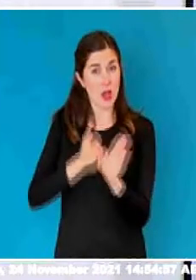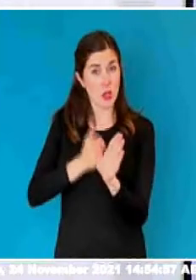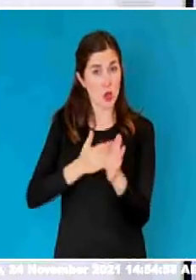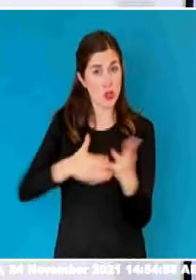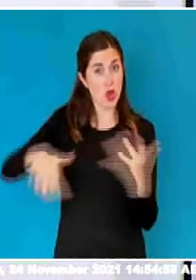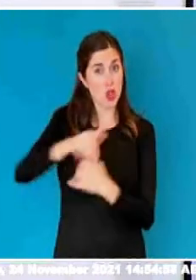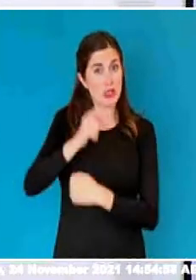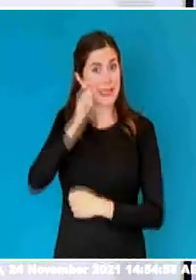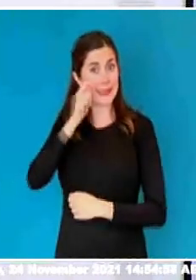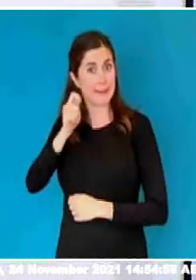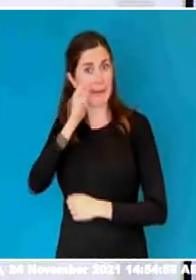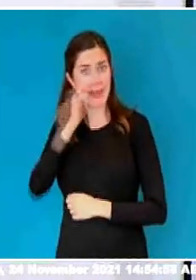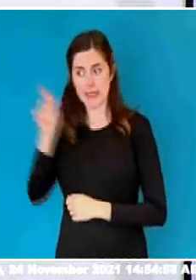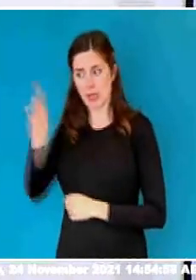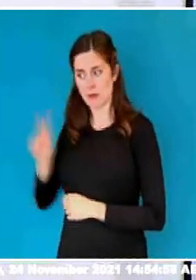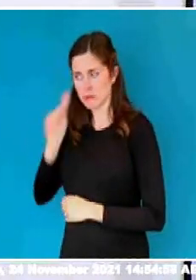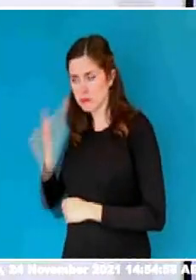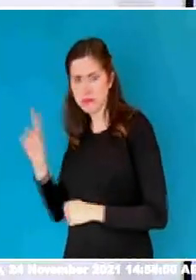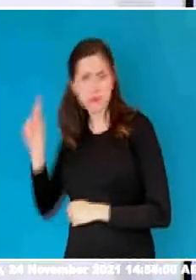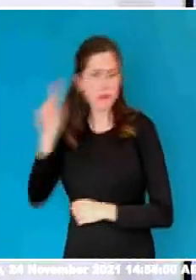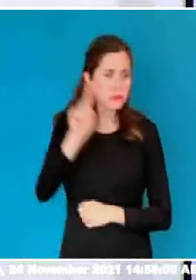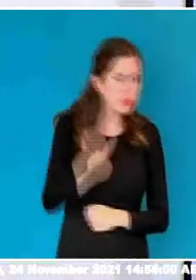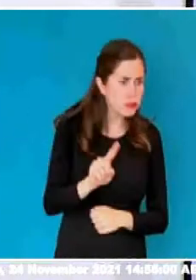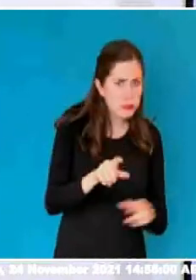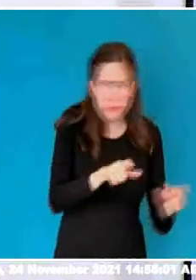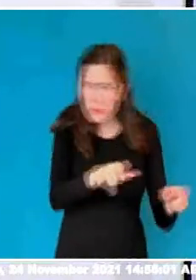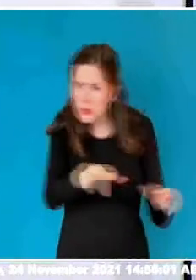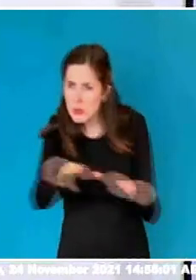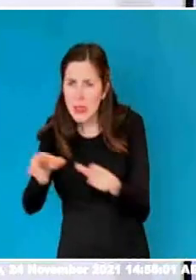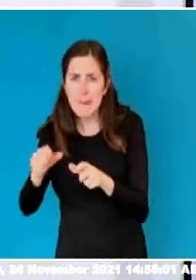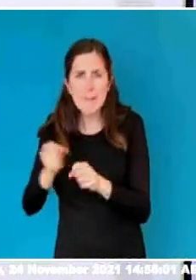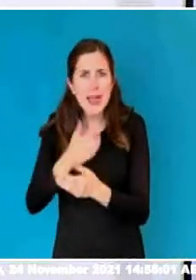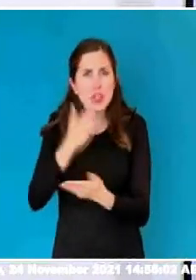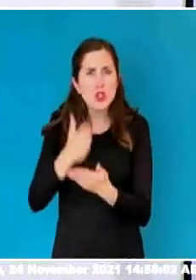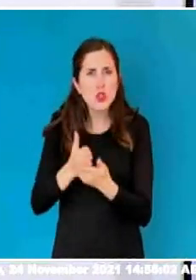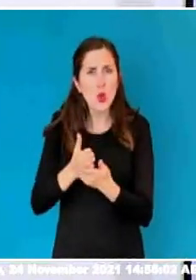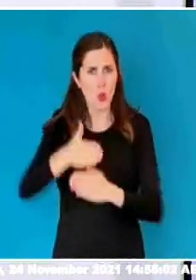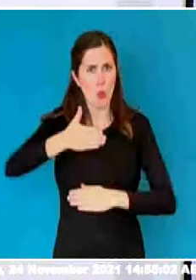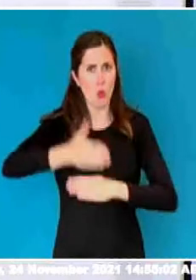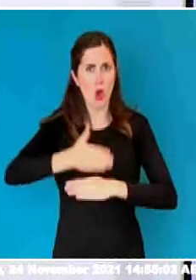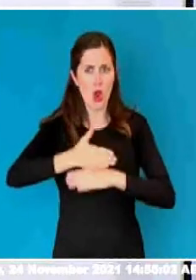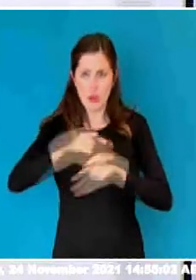monitoring and ensuring compliance with workplace safety laws in relation to